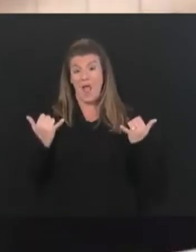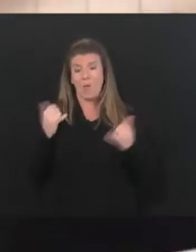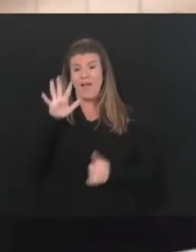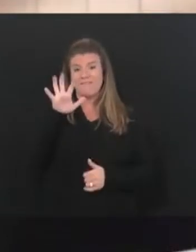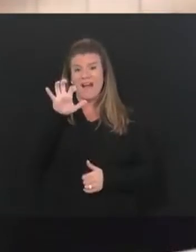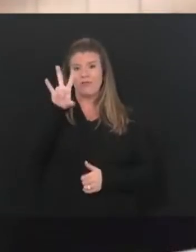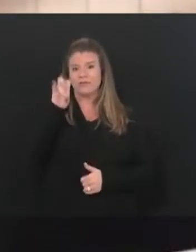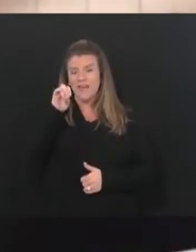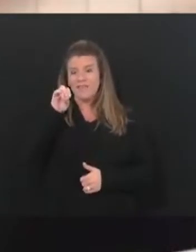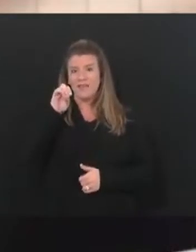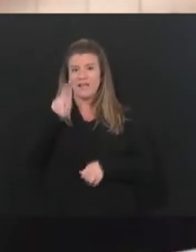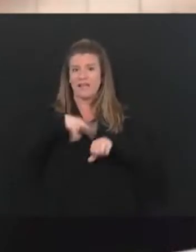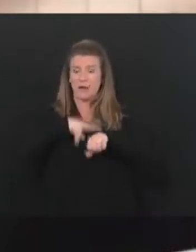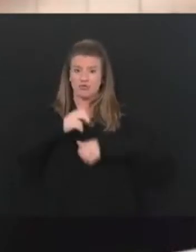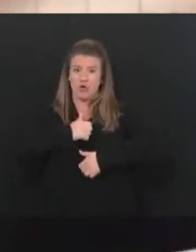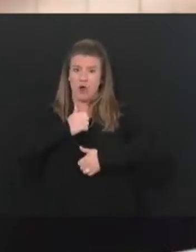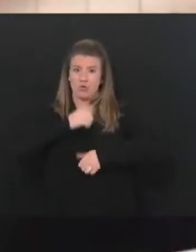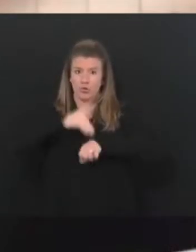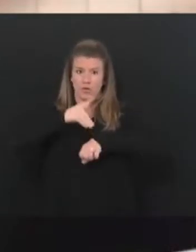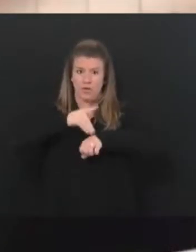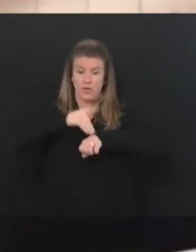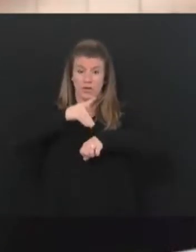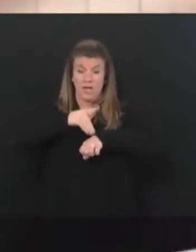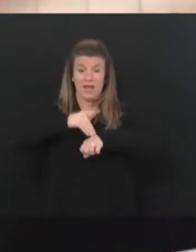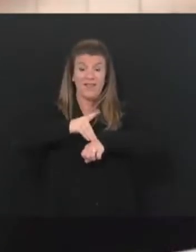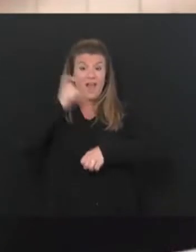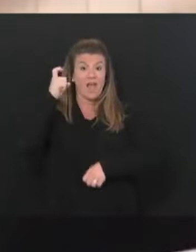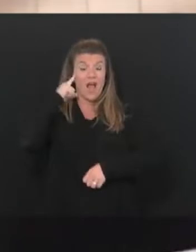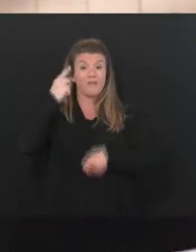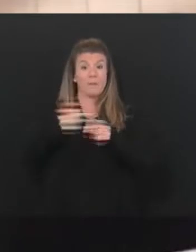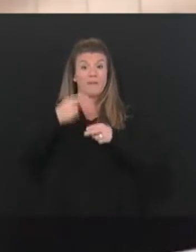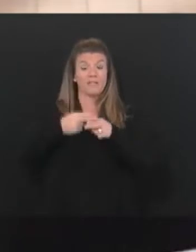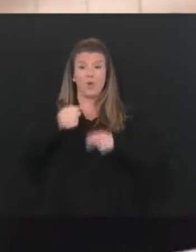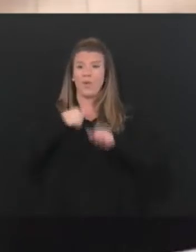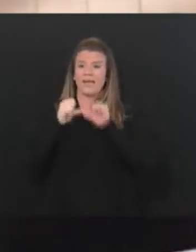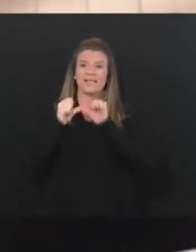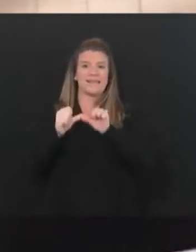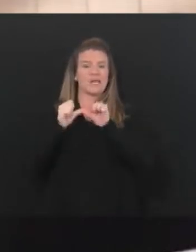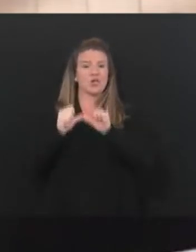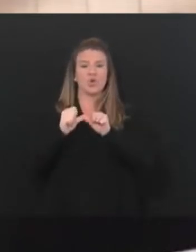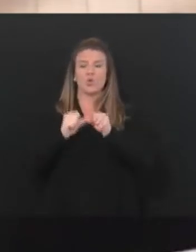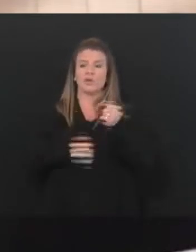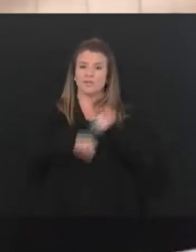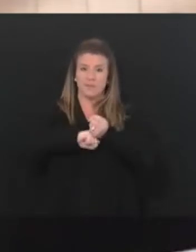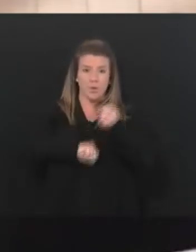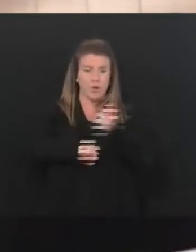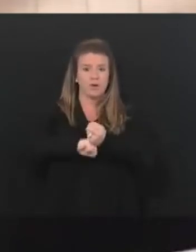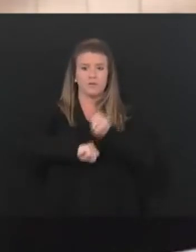GUARD. GOOD AFTERNOON. TODAY, 570 NATIONAL GUARD PERSONNEL ON DUTY.